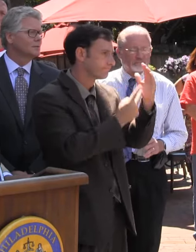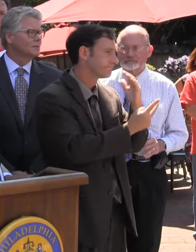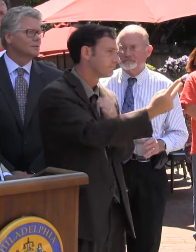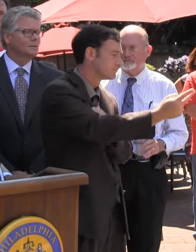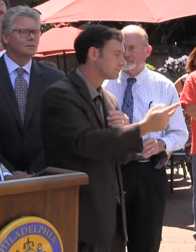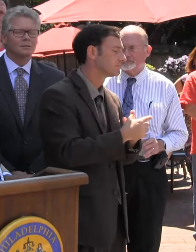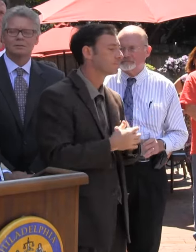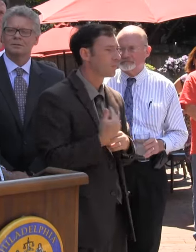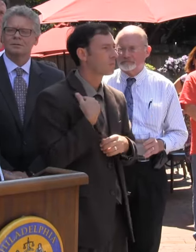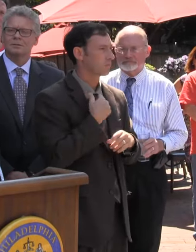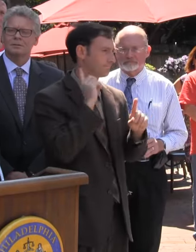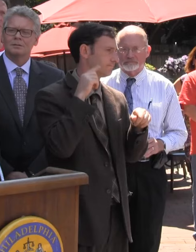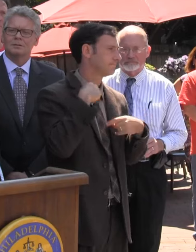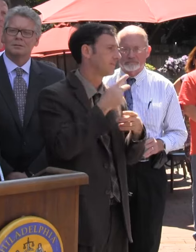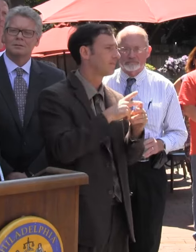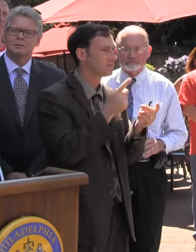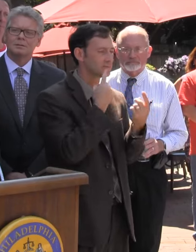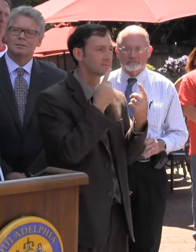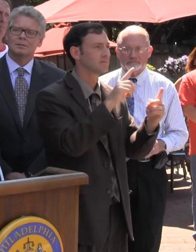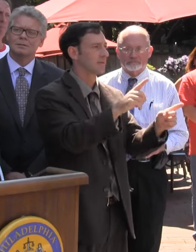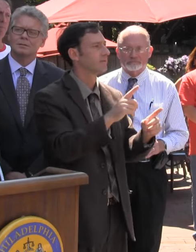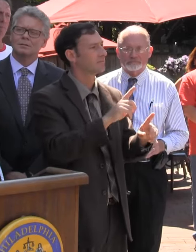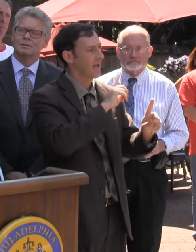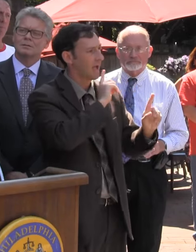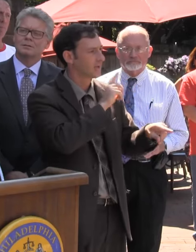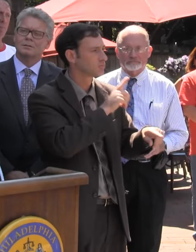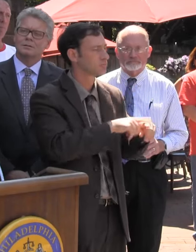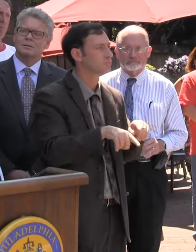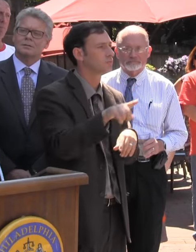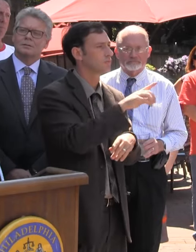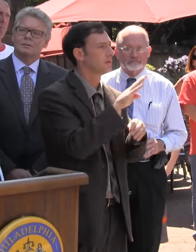We've been very successful in getting those answers to the business owners, because that's